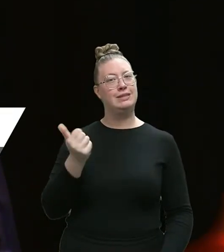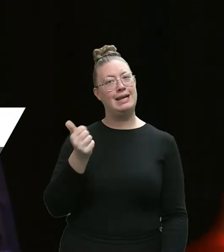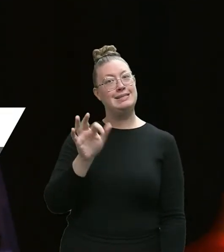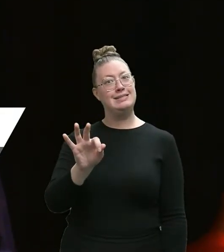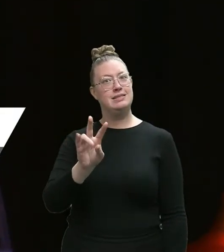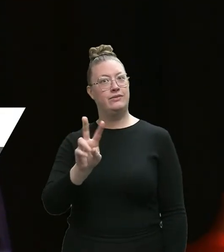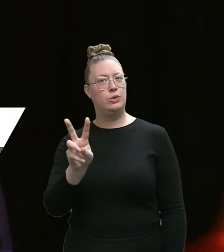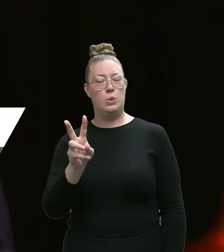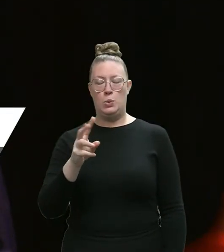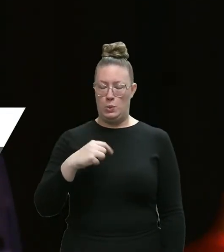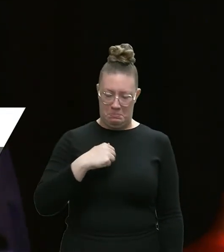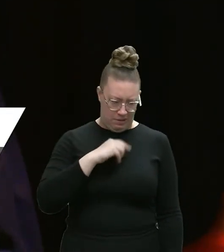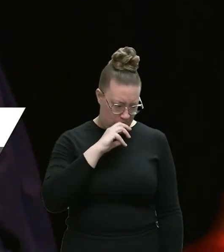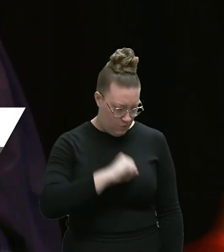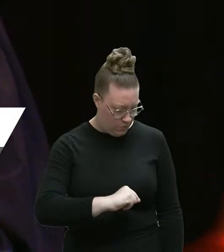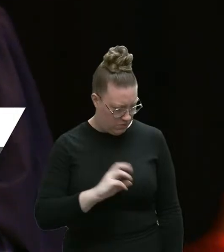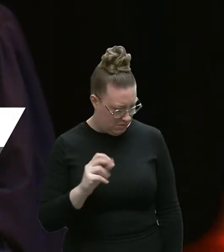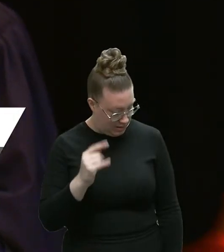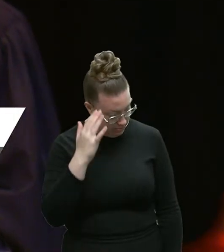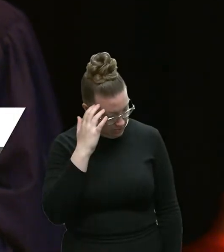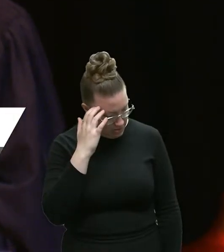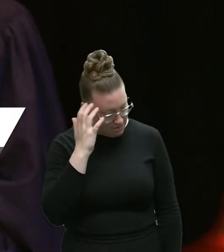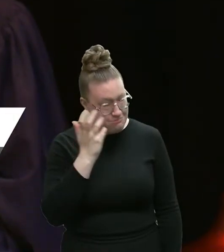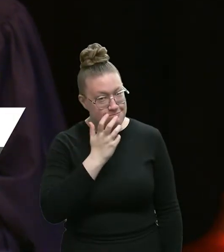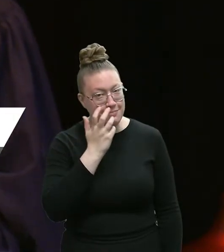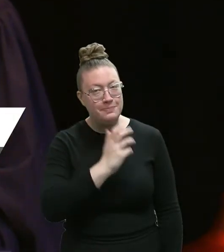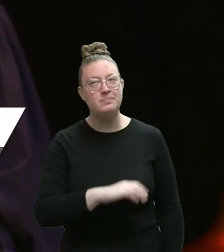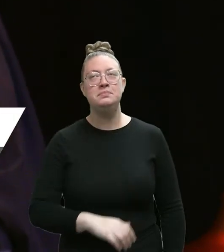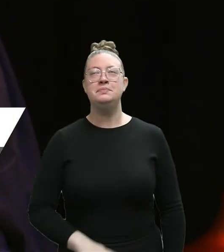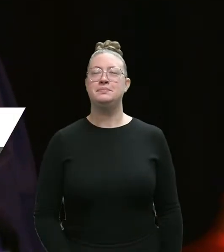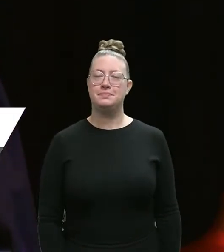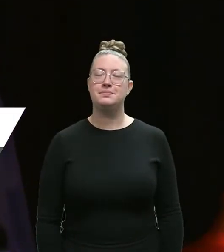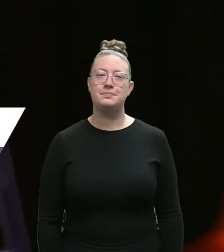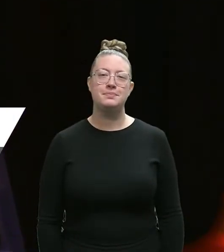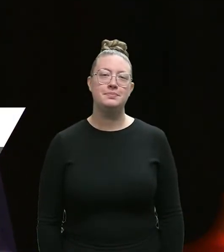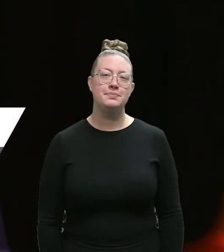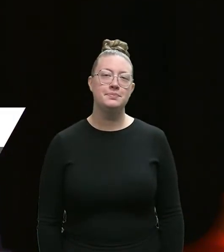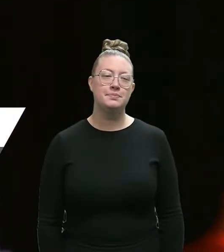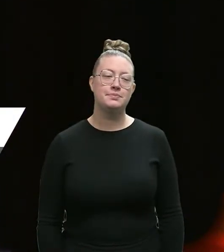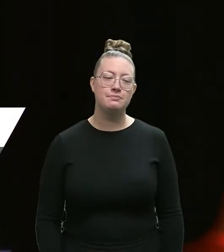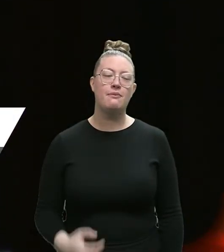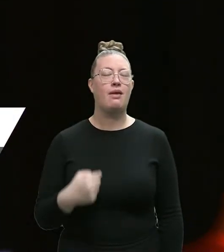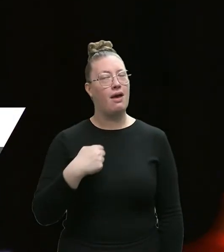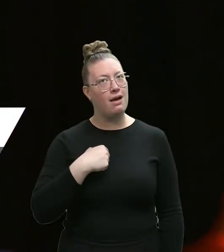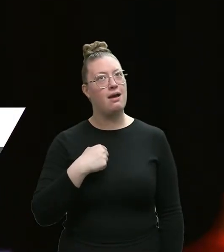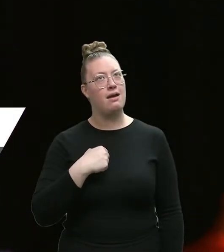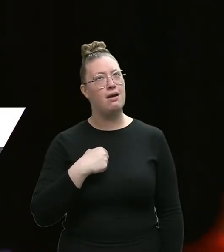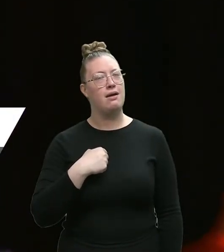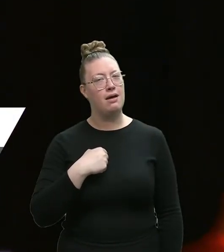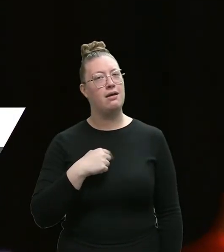from north Idaho college. Please join me in rec -- welcoming